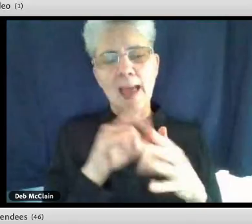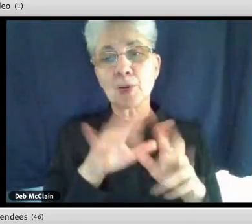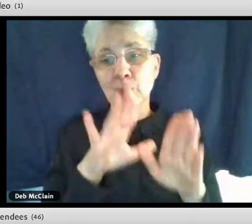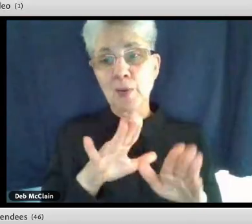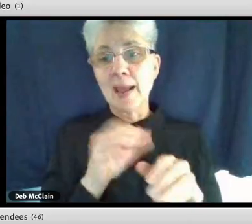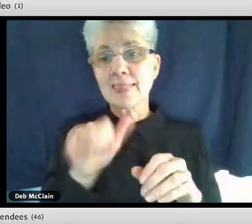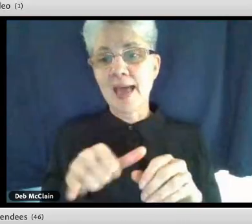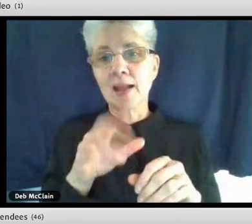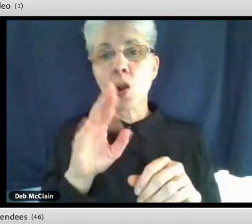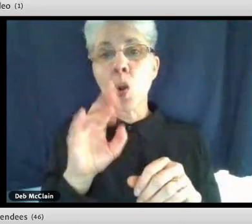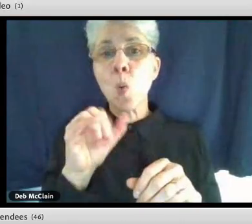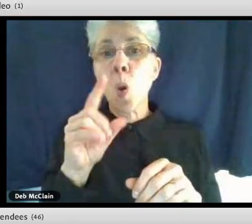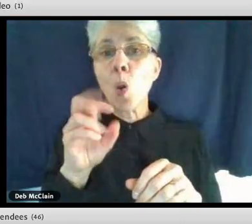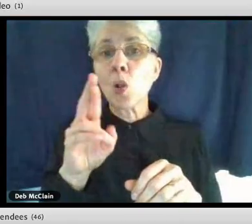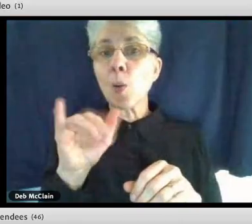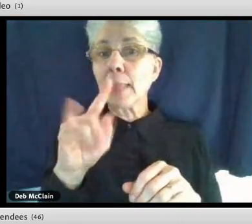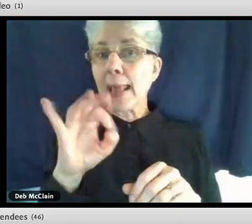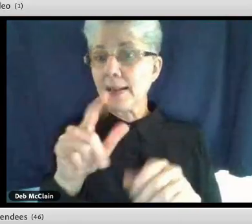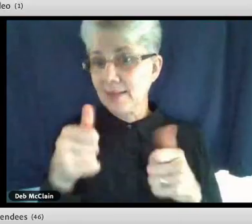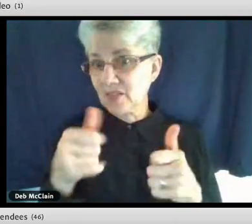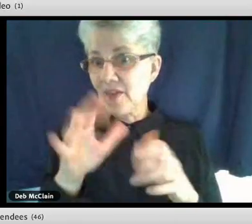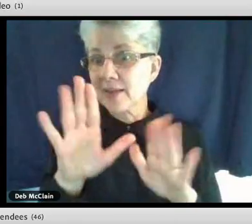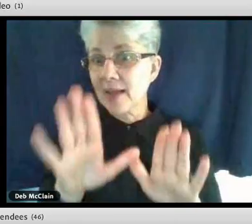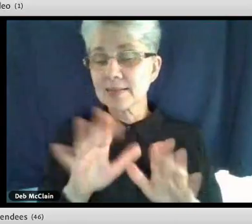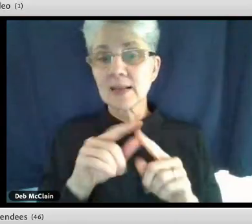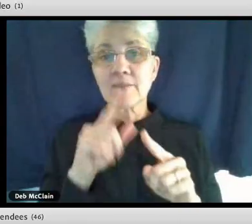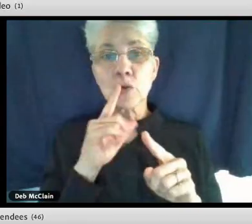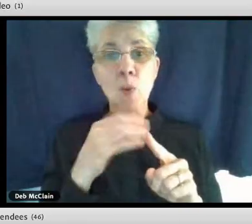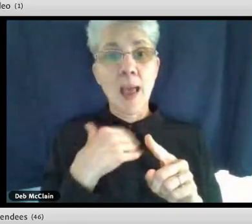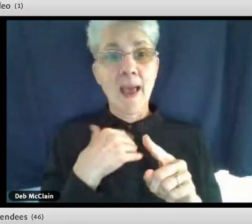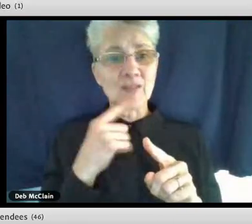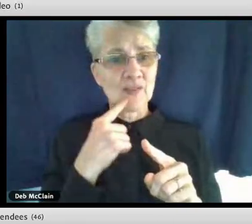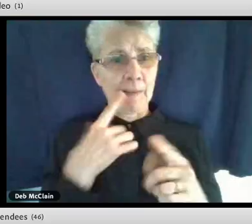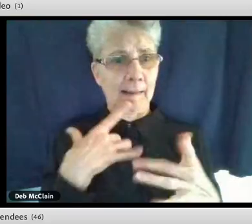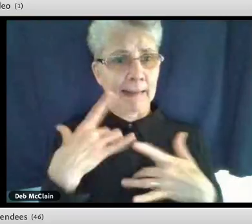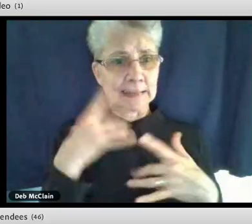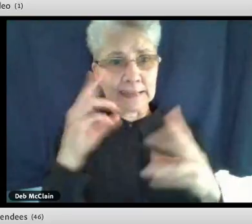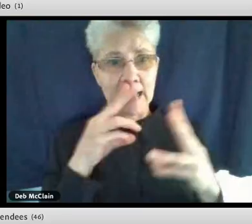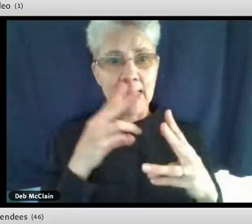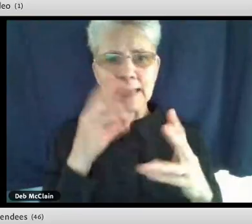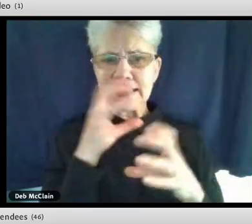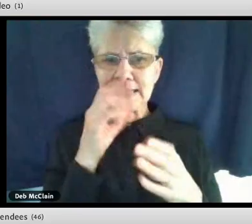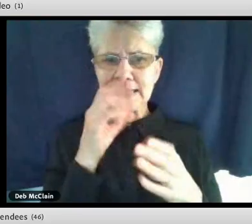please seek help from a specialist, and I'm going to also send you a 1-800 number in a bit,